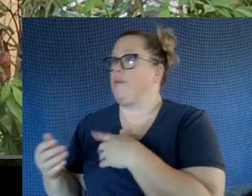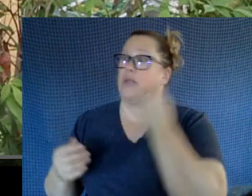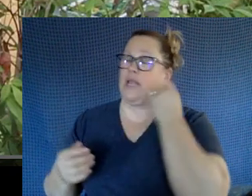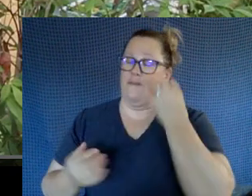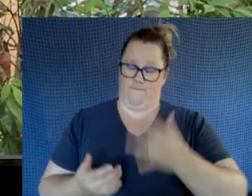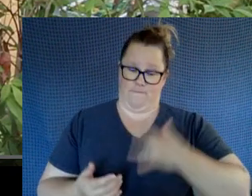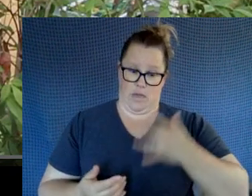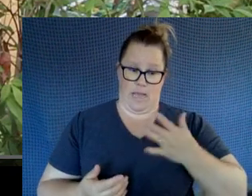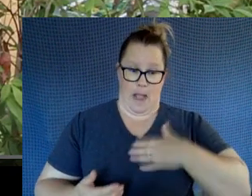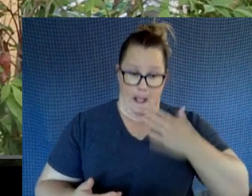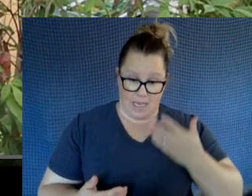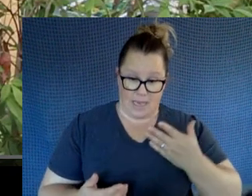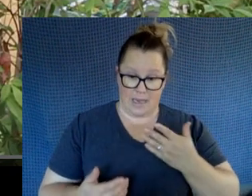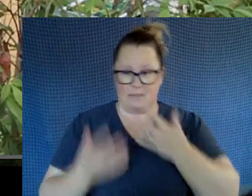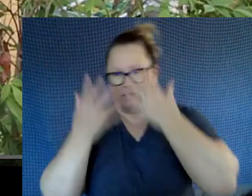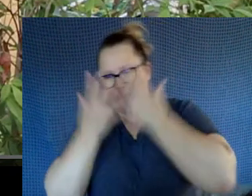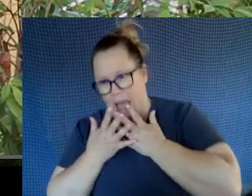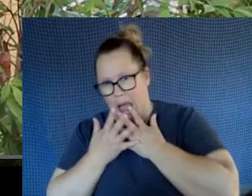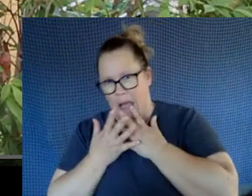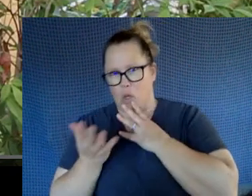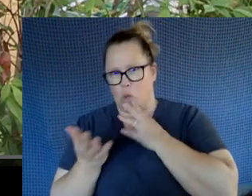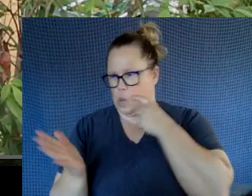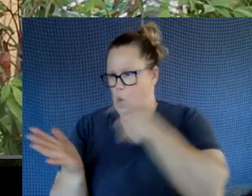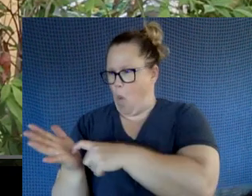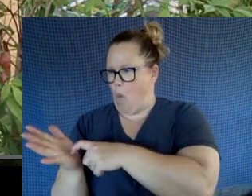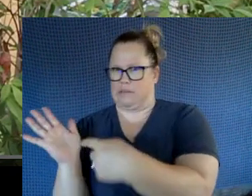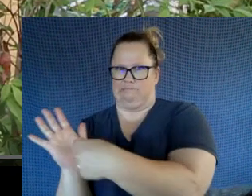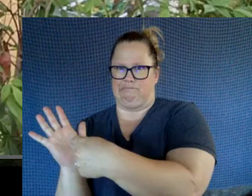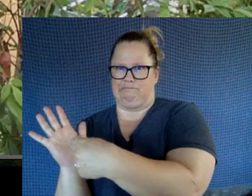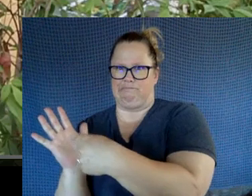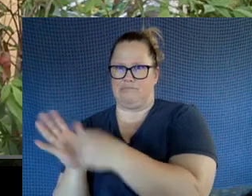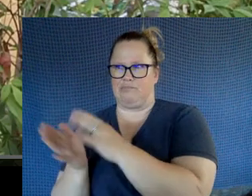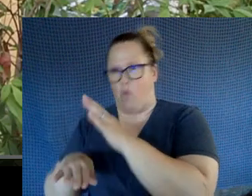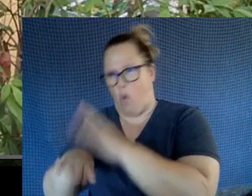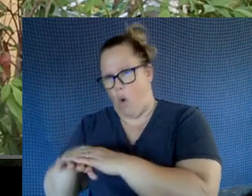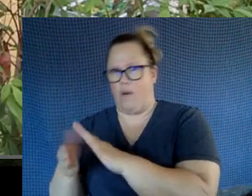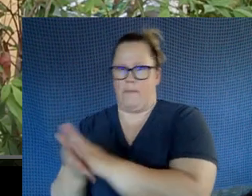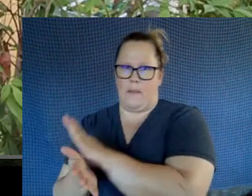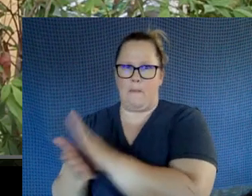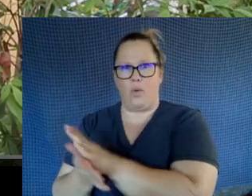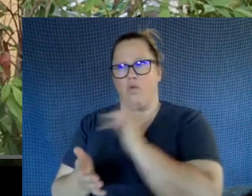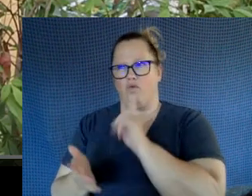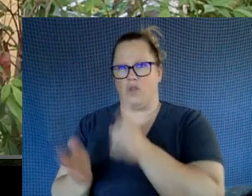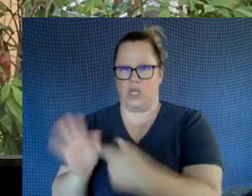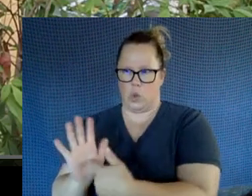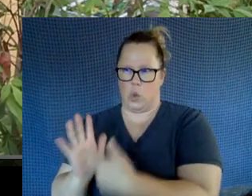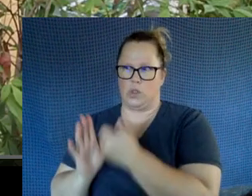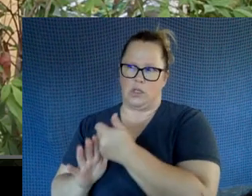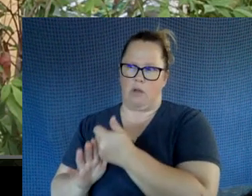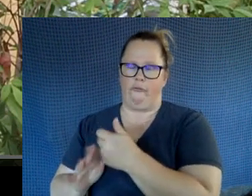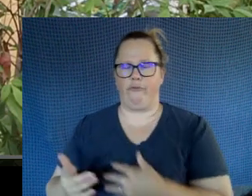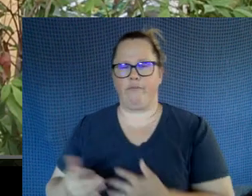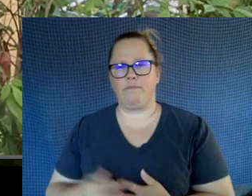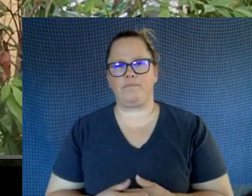stuff he sad. Exactly. Um it comes out in your art work. Absolutely. Like a flower